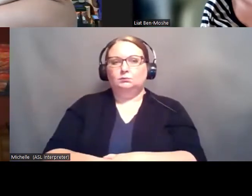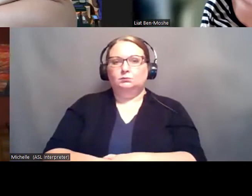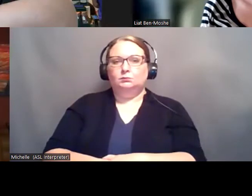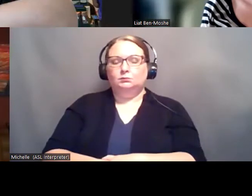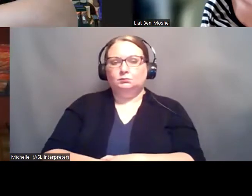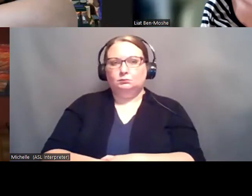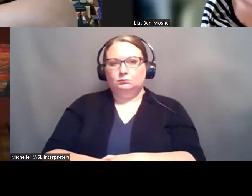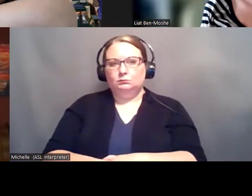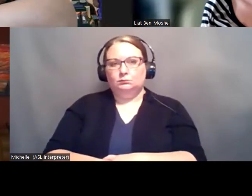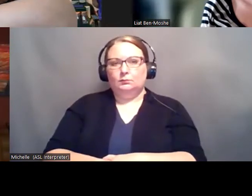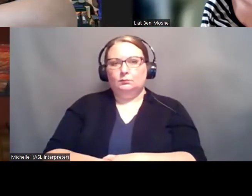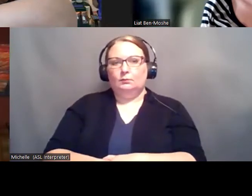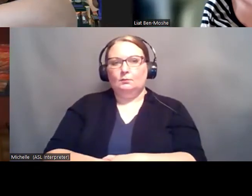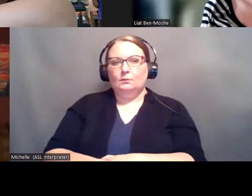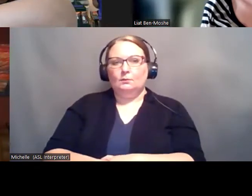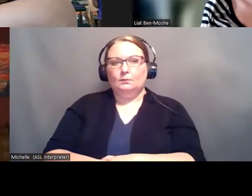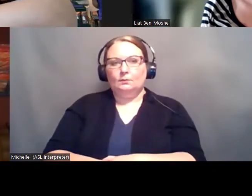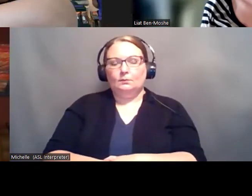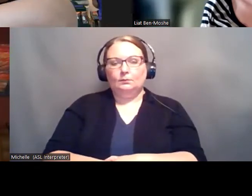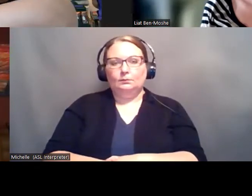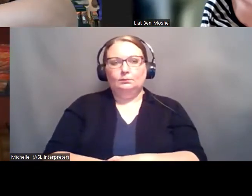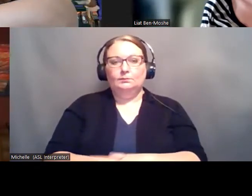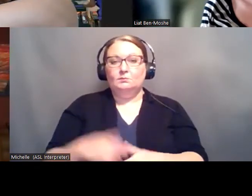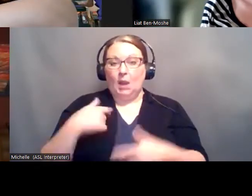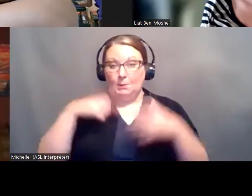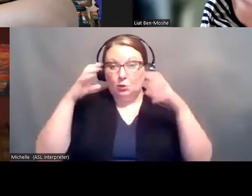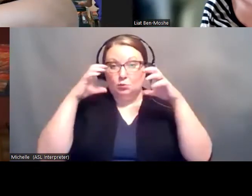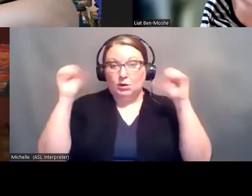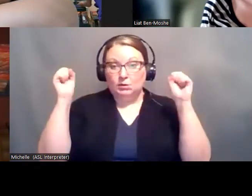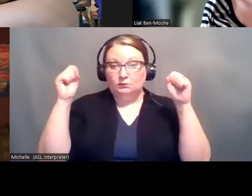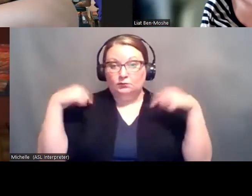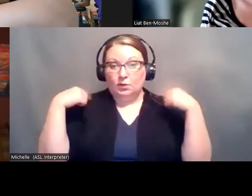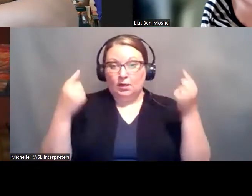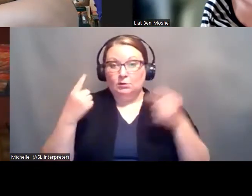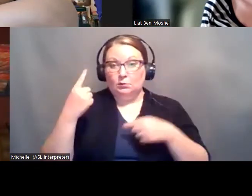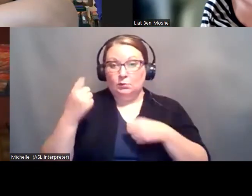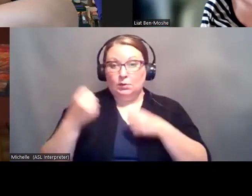Yeah, and I've been the president for the last year and a half before graduating,